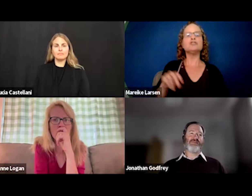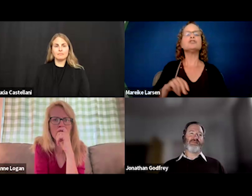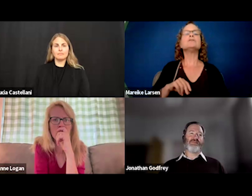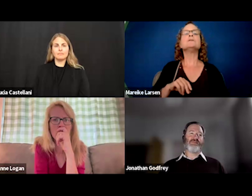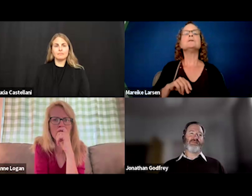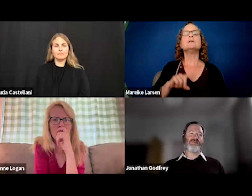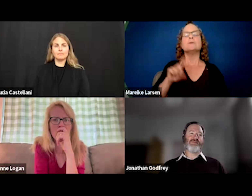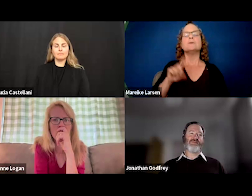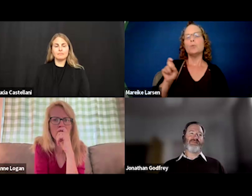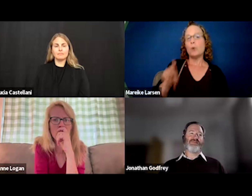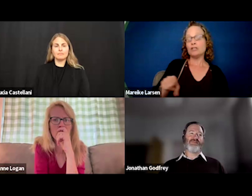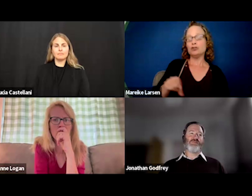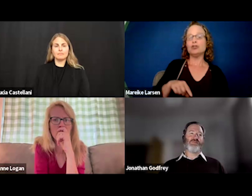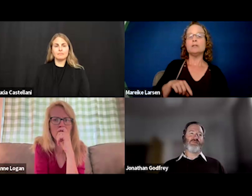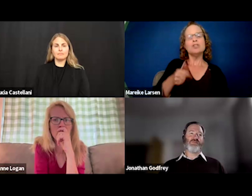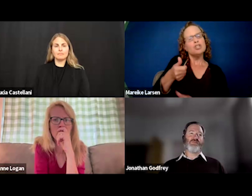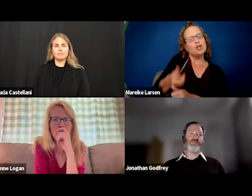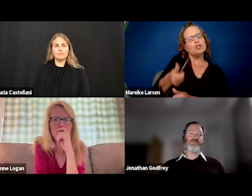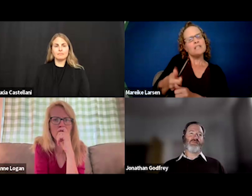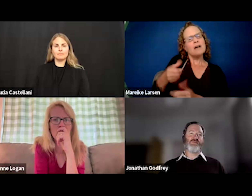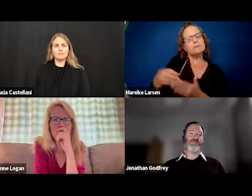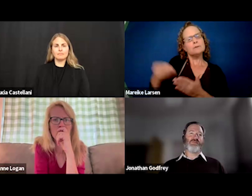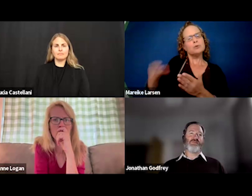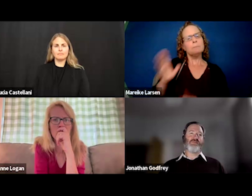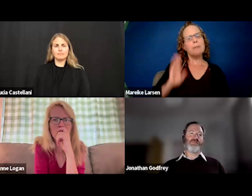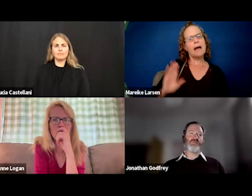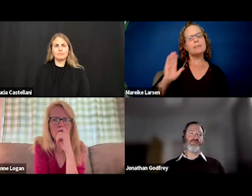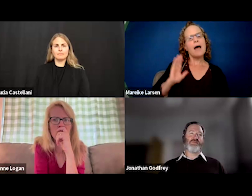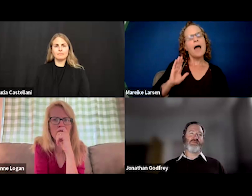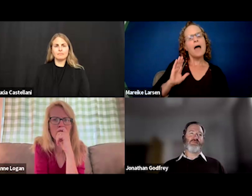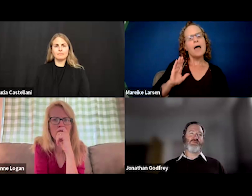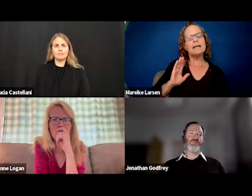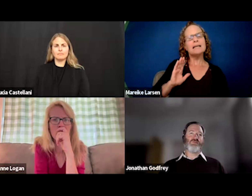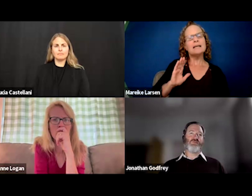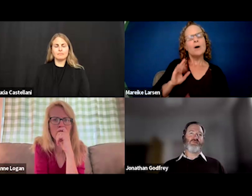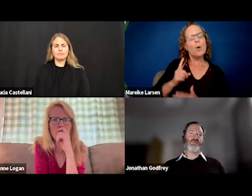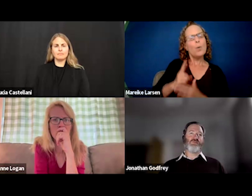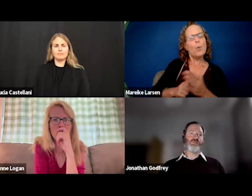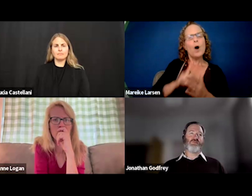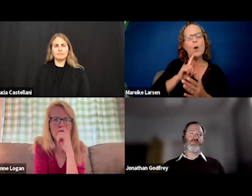As a student, what were some of the key tools, curriculum,